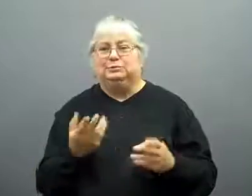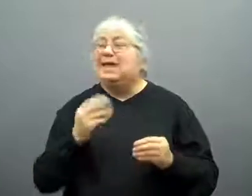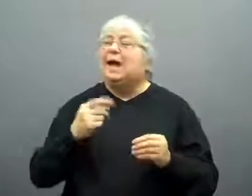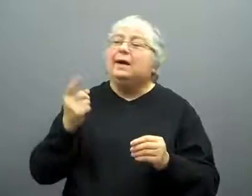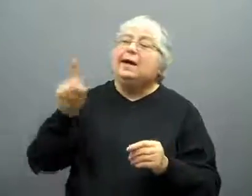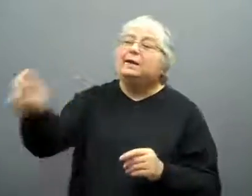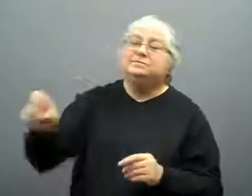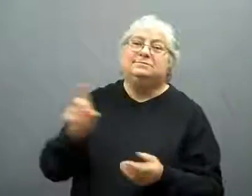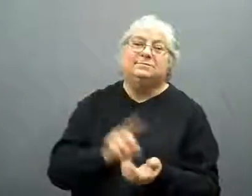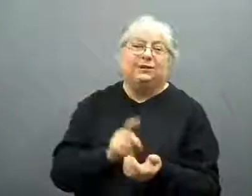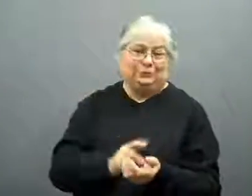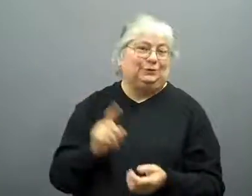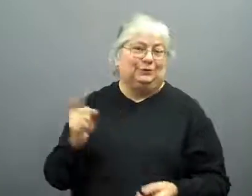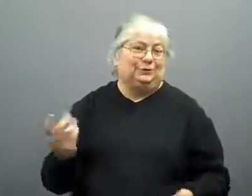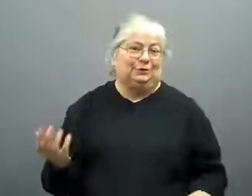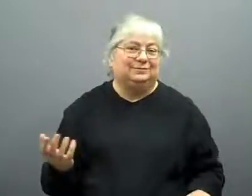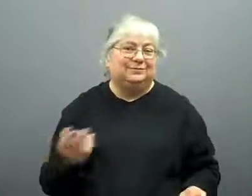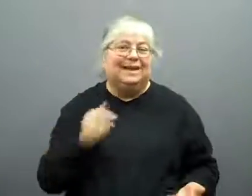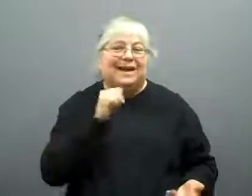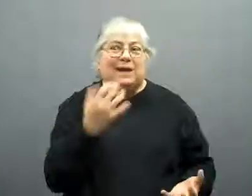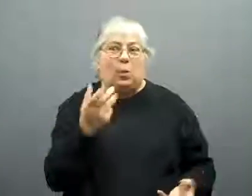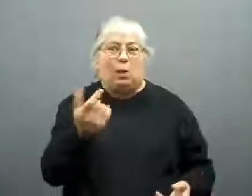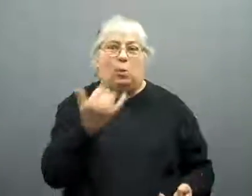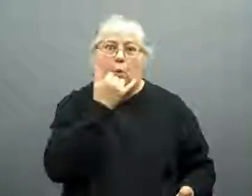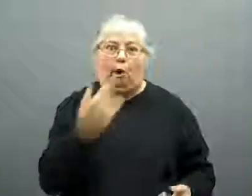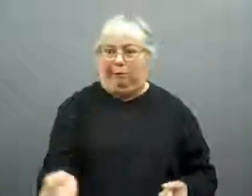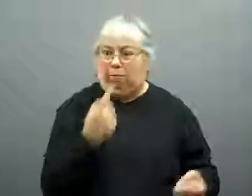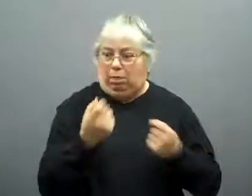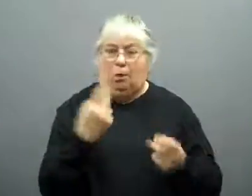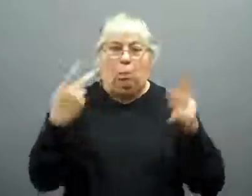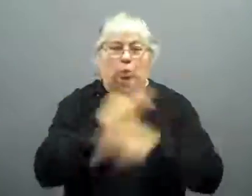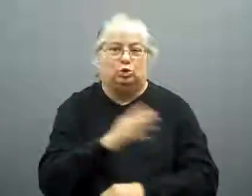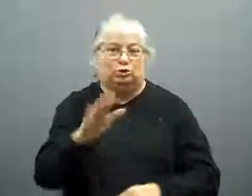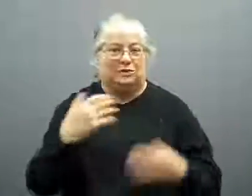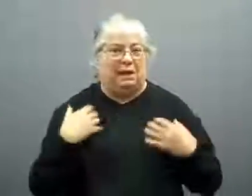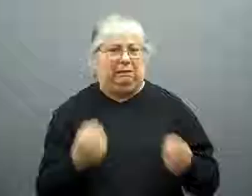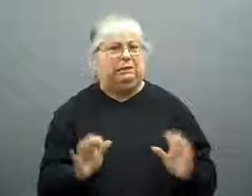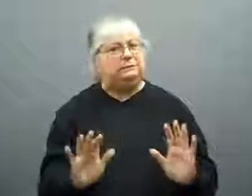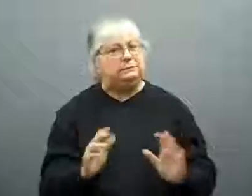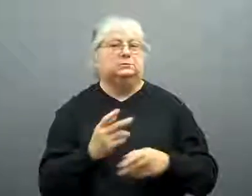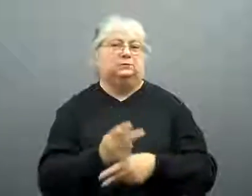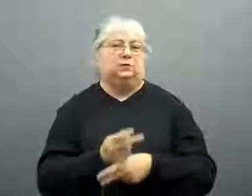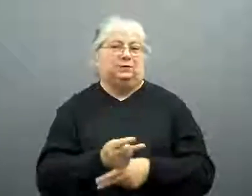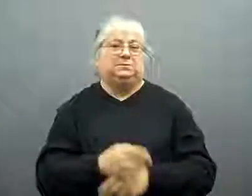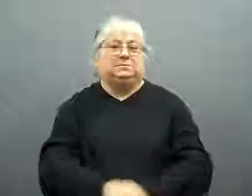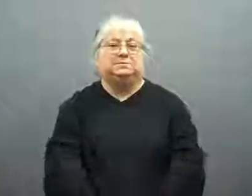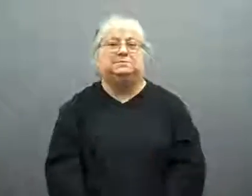Also talk to your doctor first. I wouldn't want you to take it and damage your health. Be cautious.